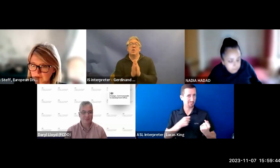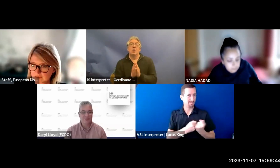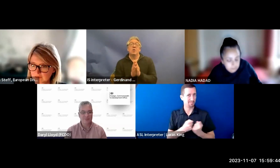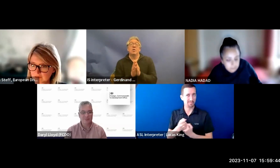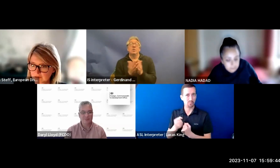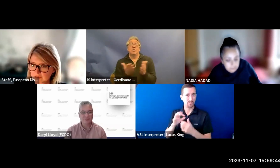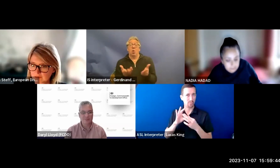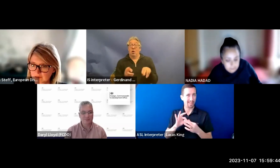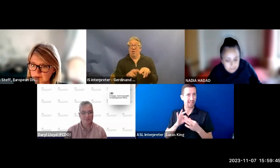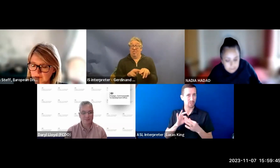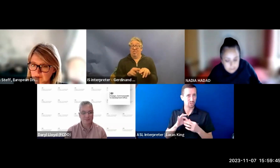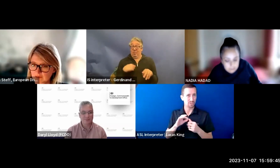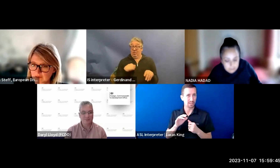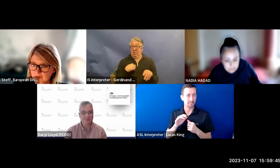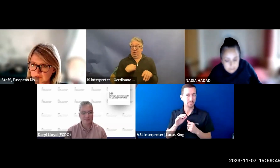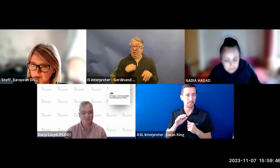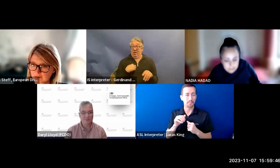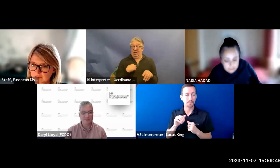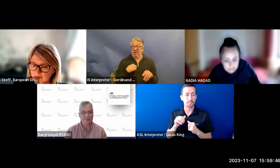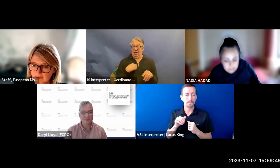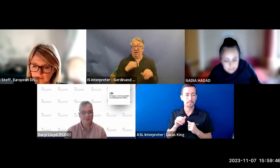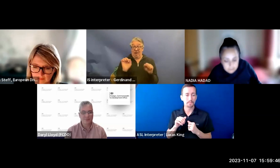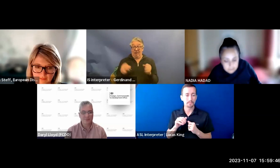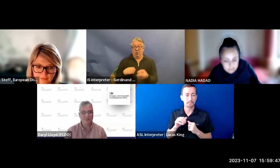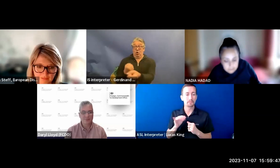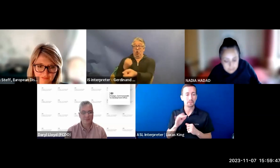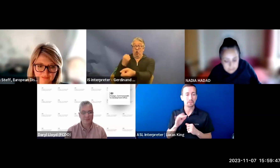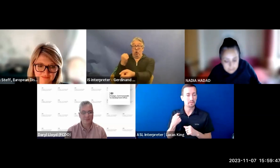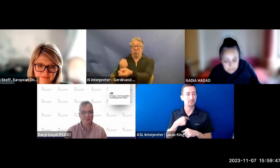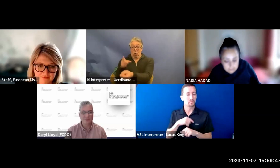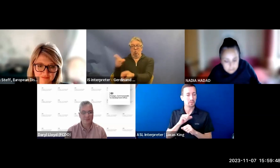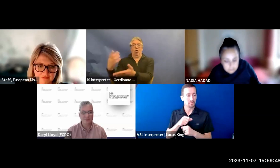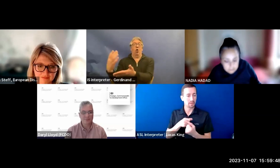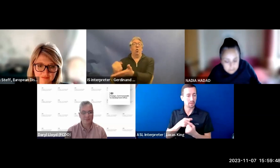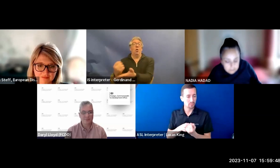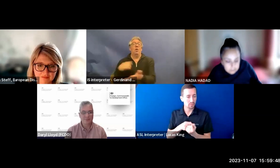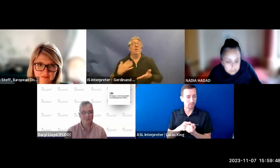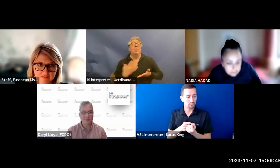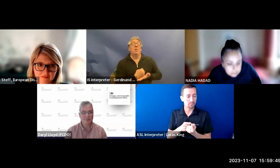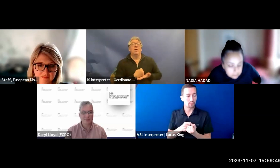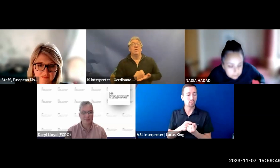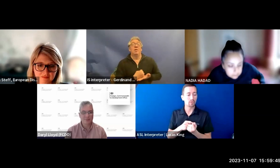if we can support disabled persons' organizations